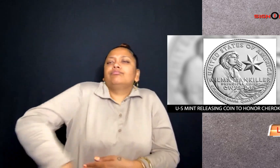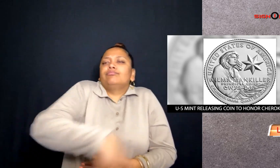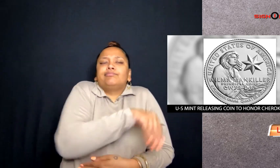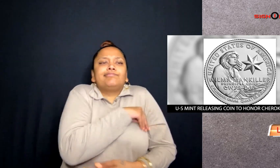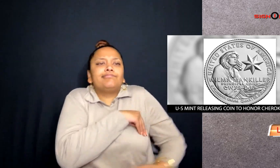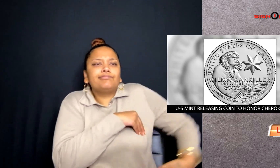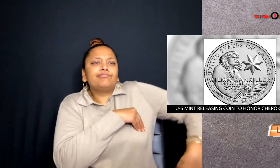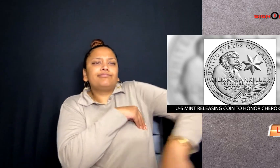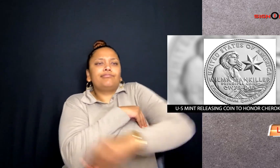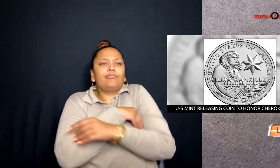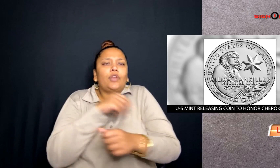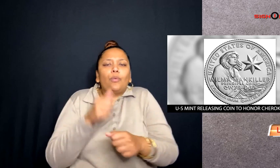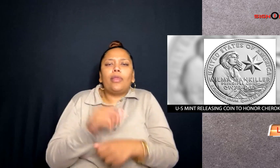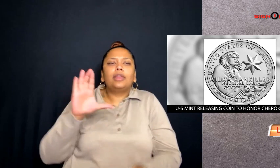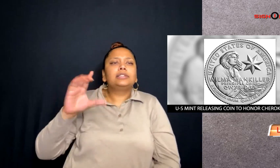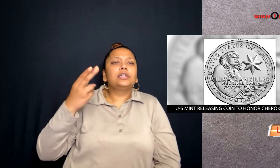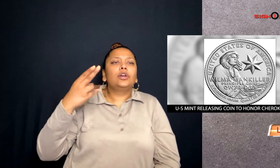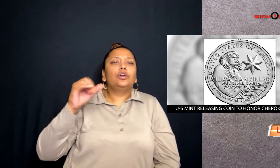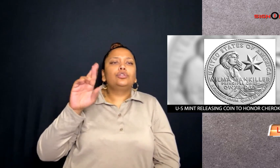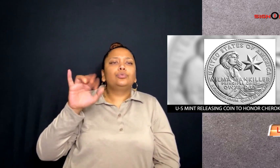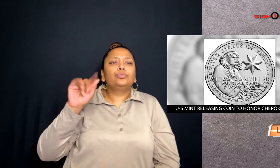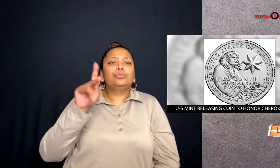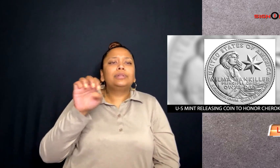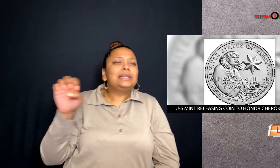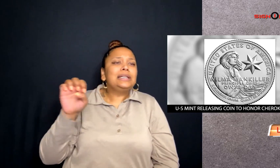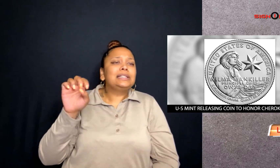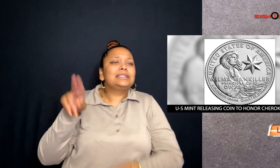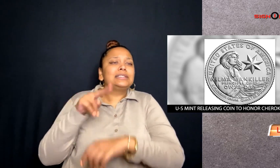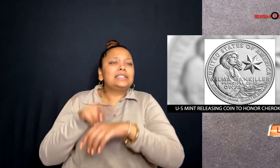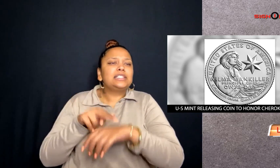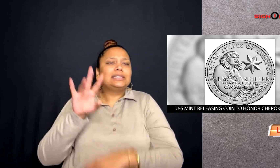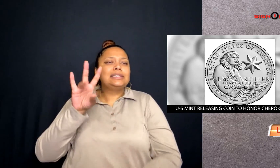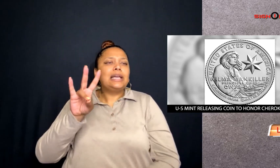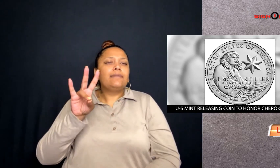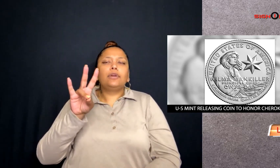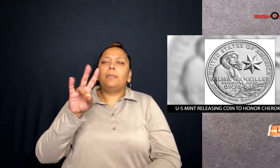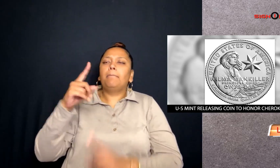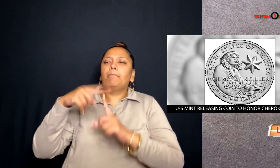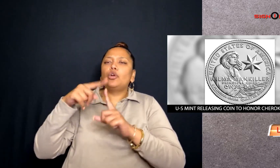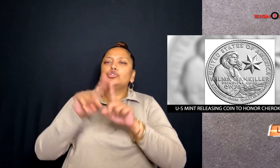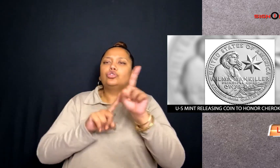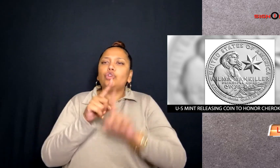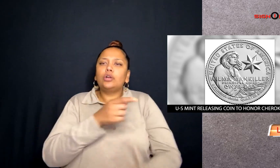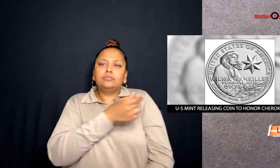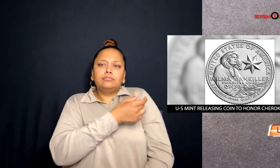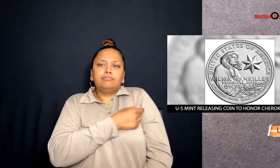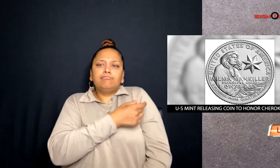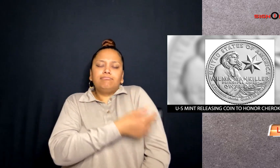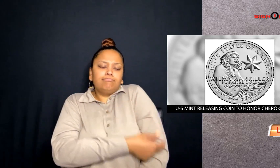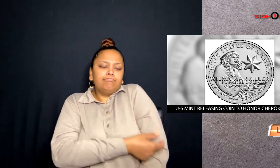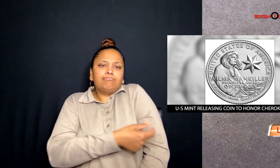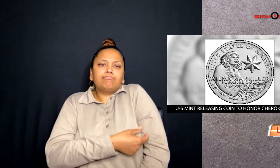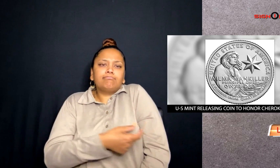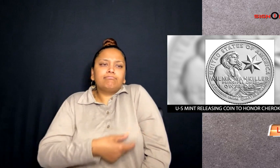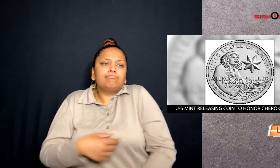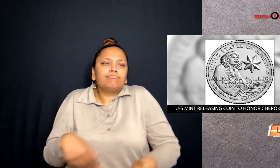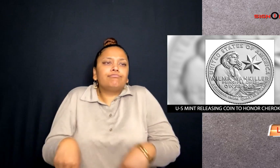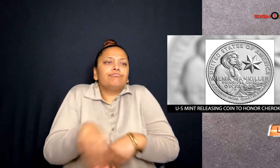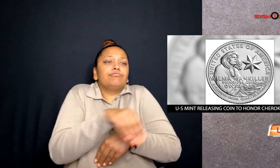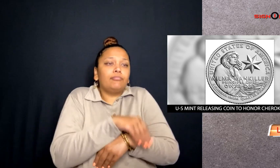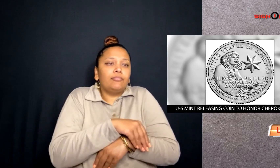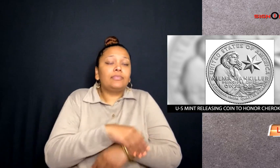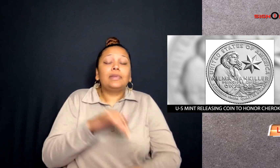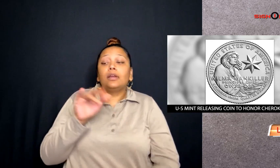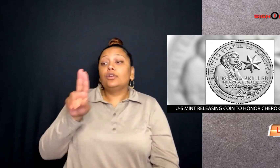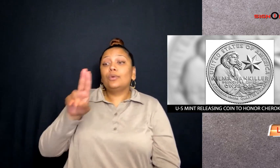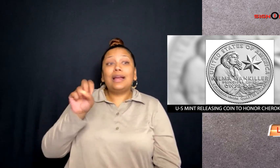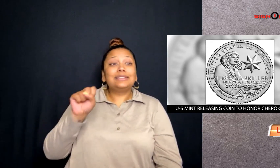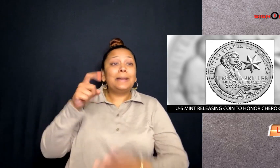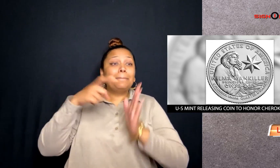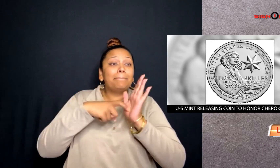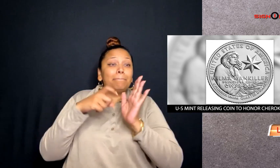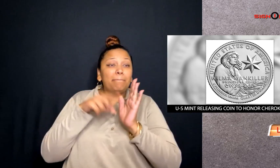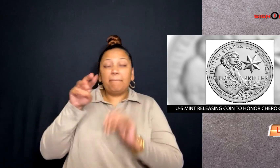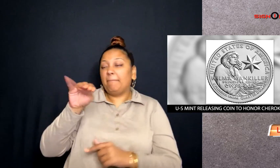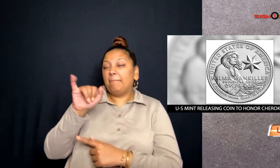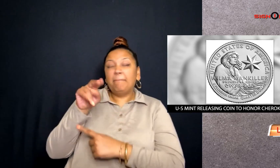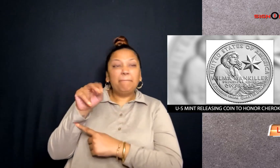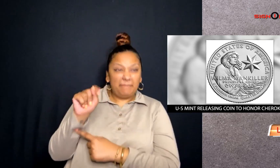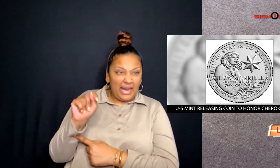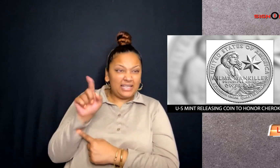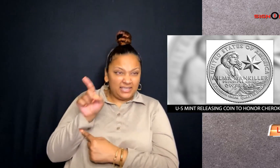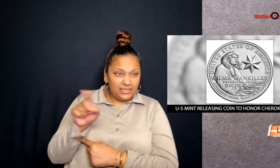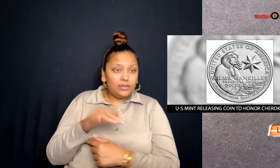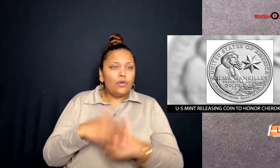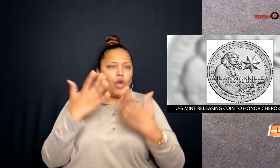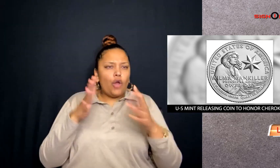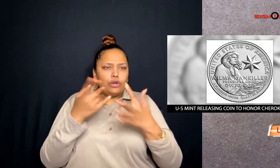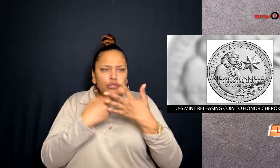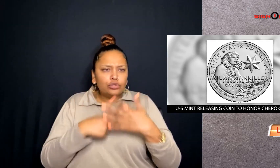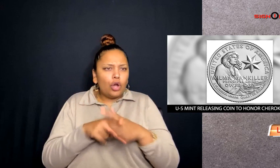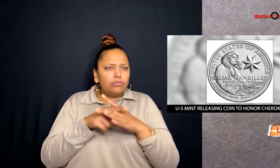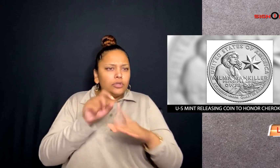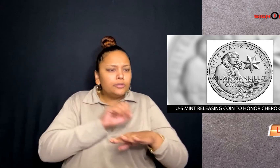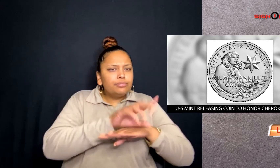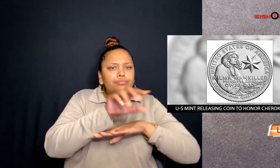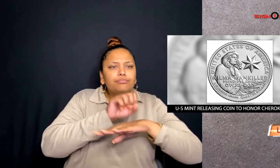shawl with the Cherokee nation seven pointed star the US mint has already started shipping